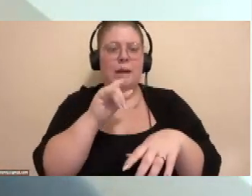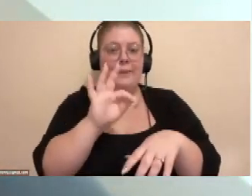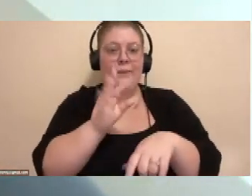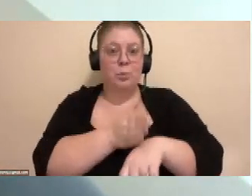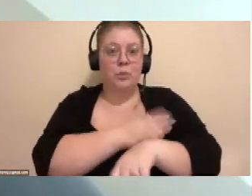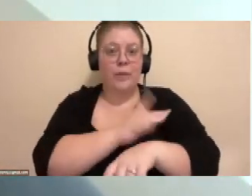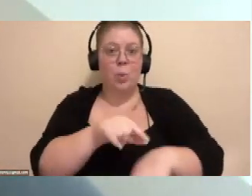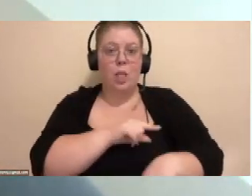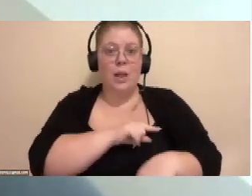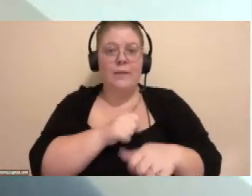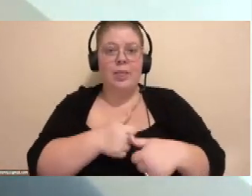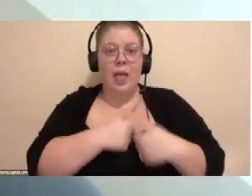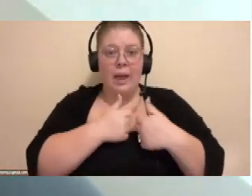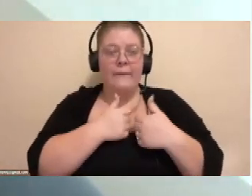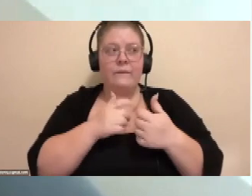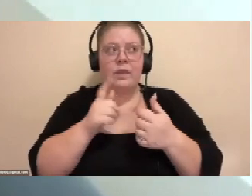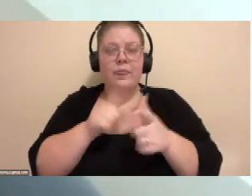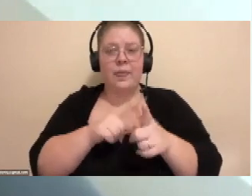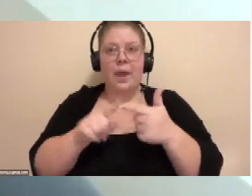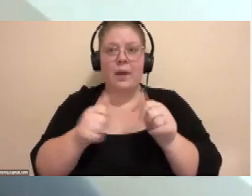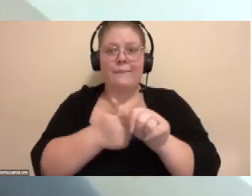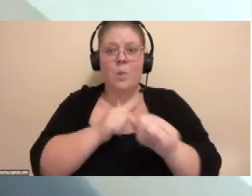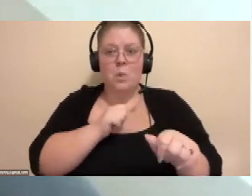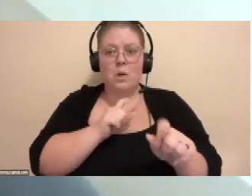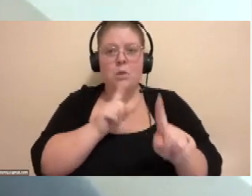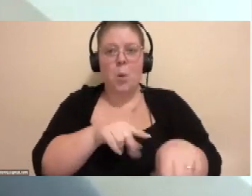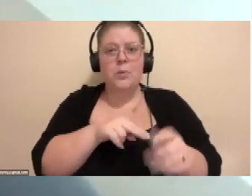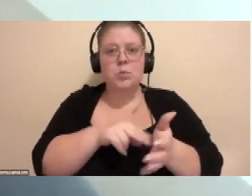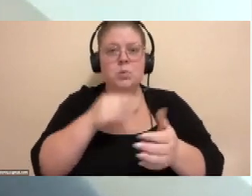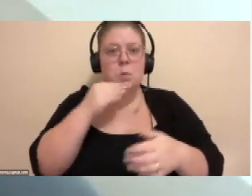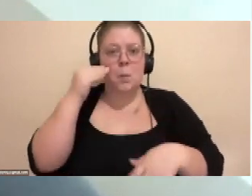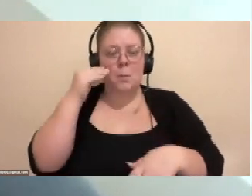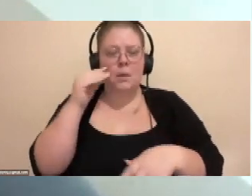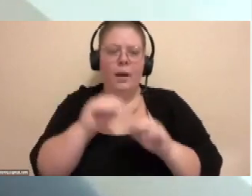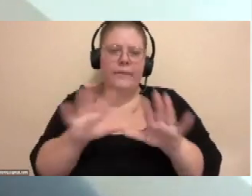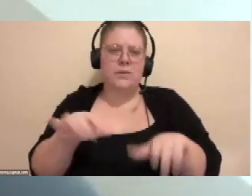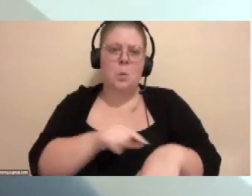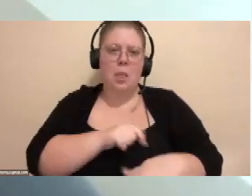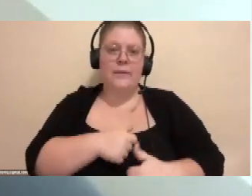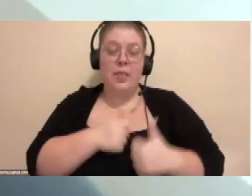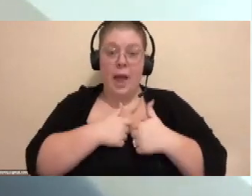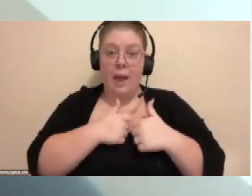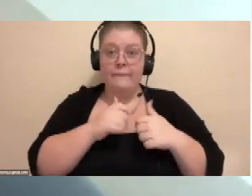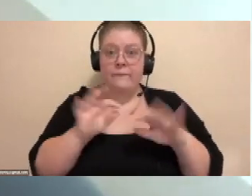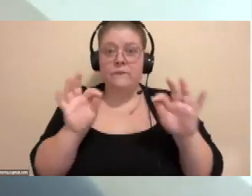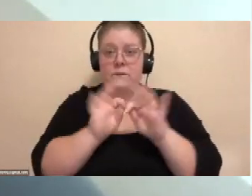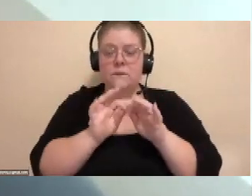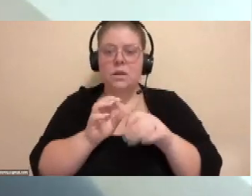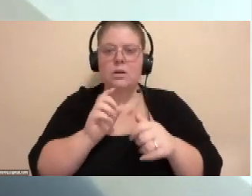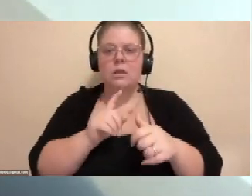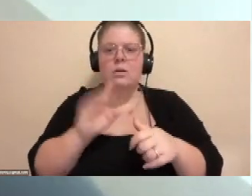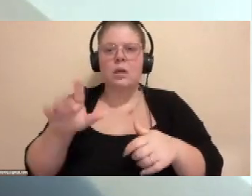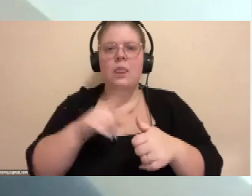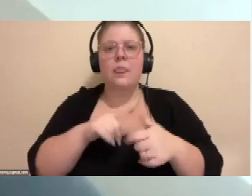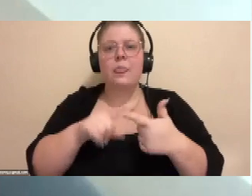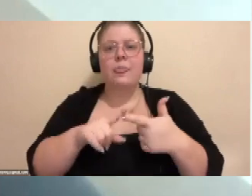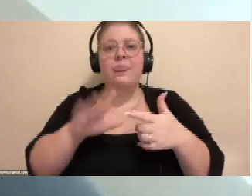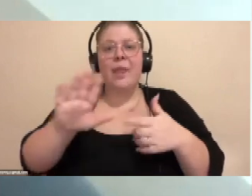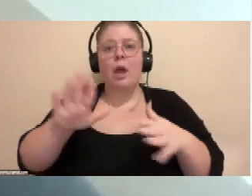which is also a worthwhile objective by reducing their unmet needs or by increasing the likelihood